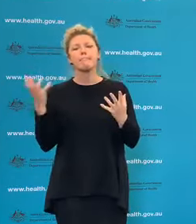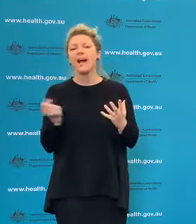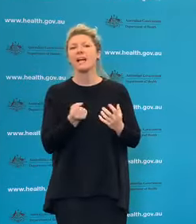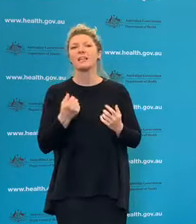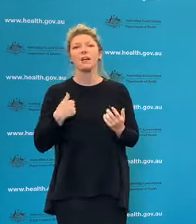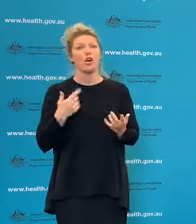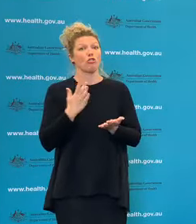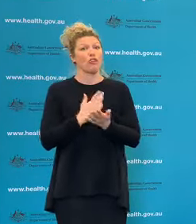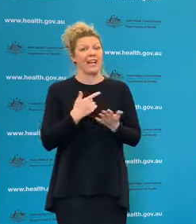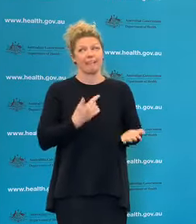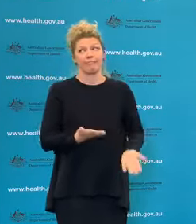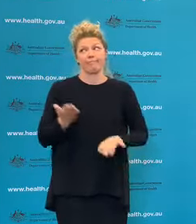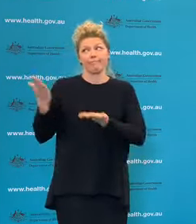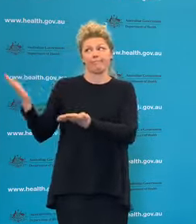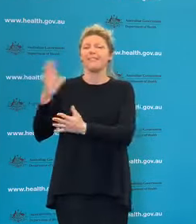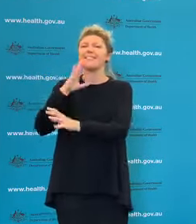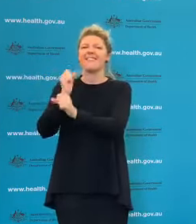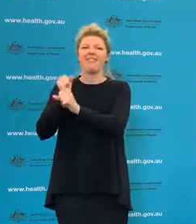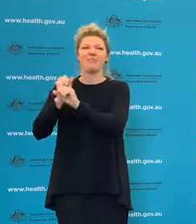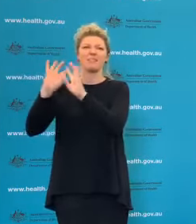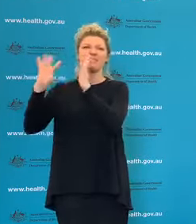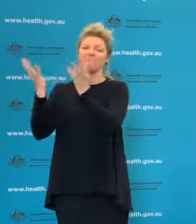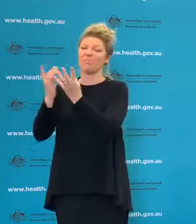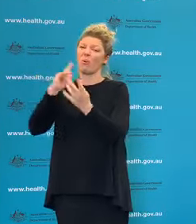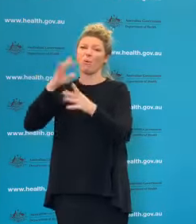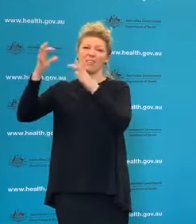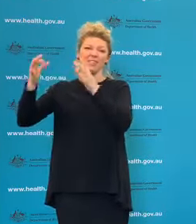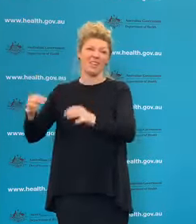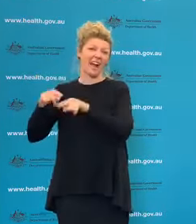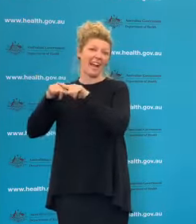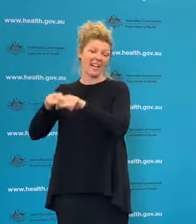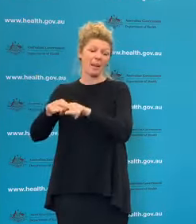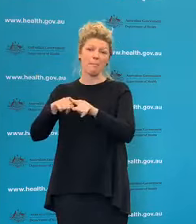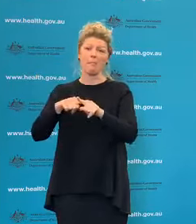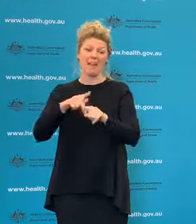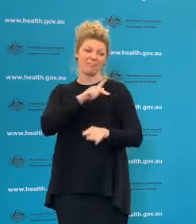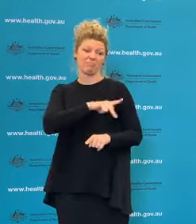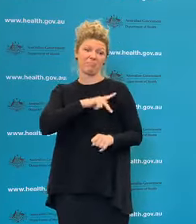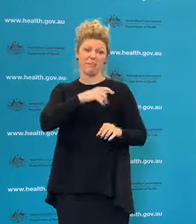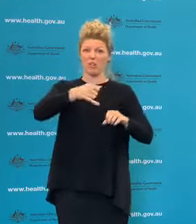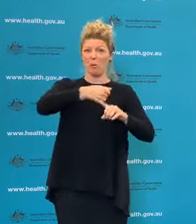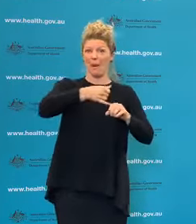National Cabinet to decide based on the advice being provided, how and when we